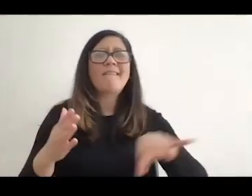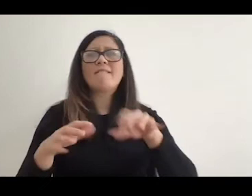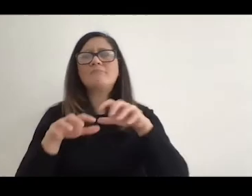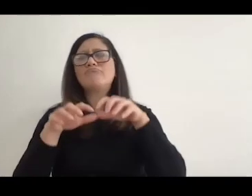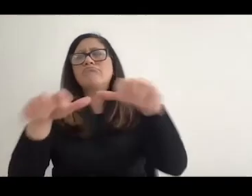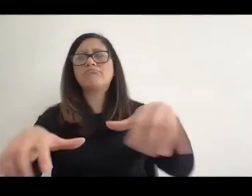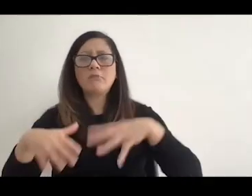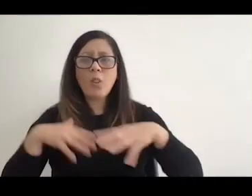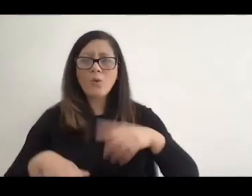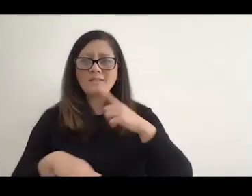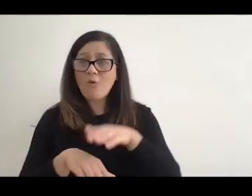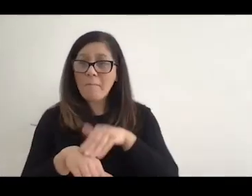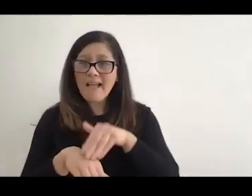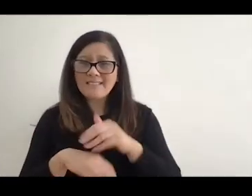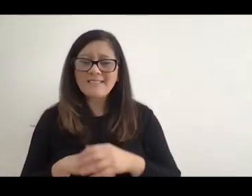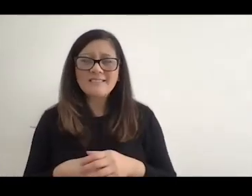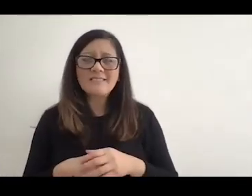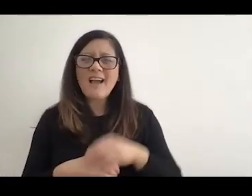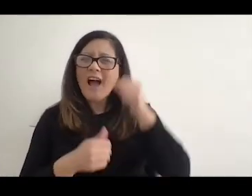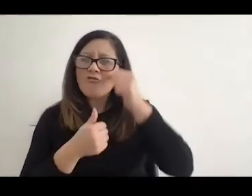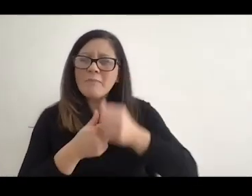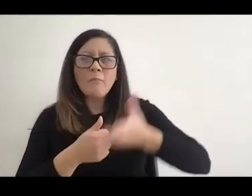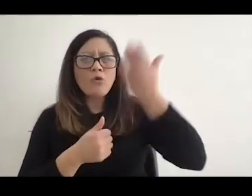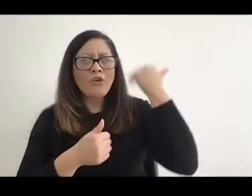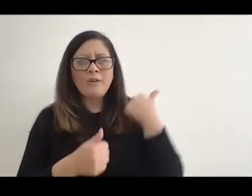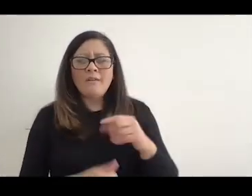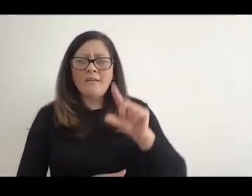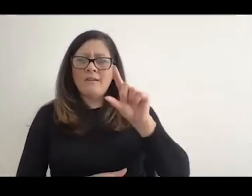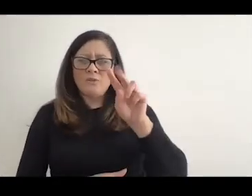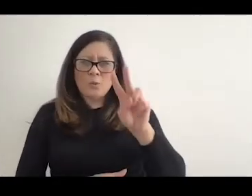And I remember when I first started saying this it was in 2006 and the